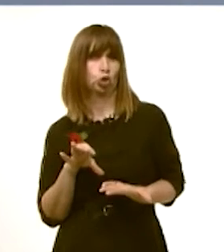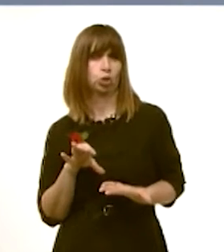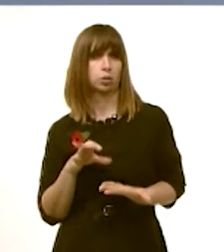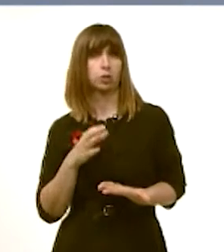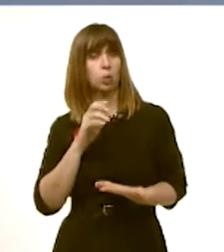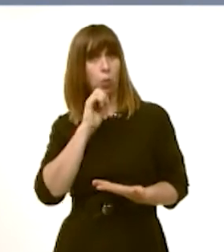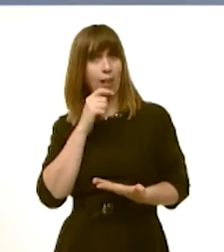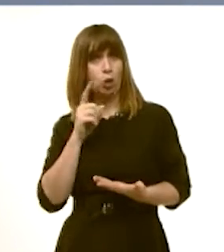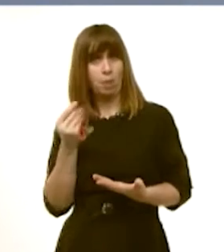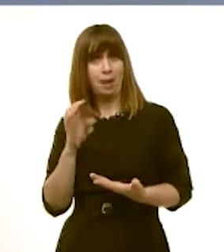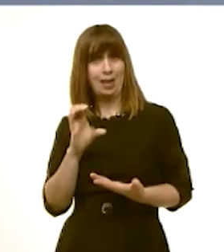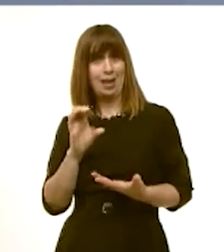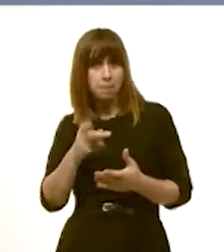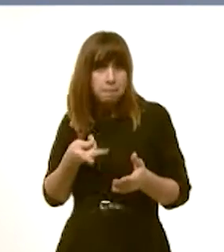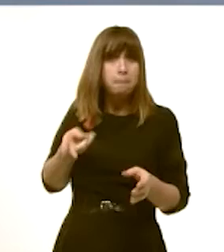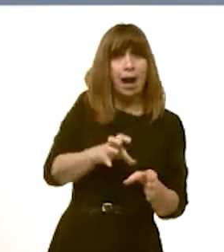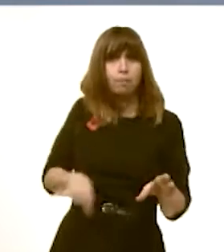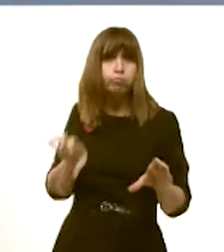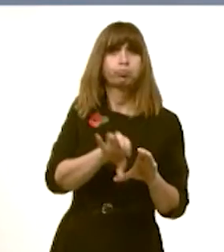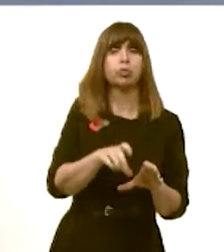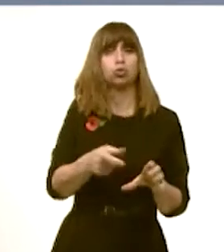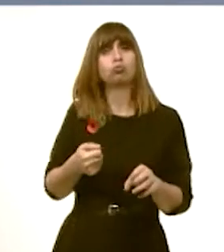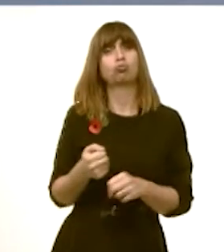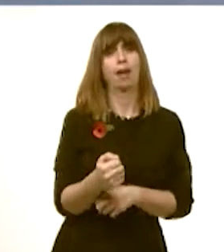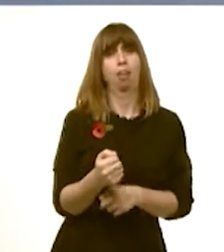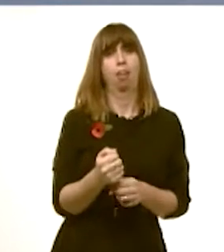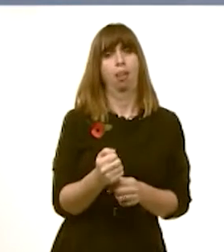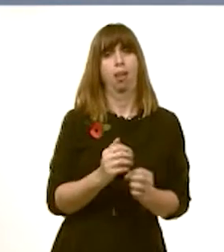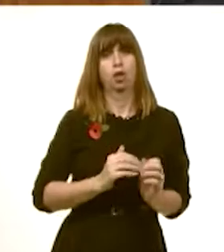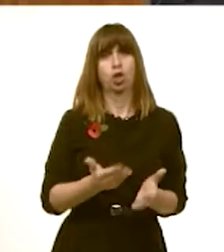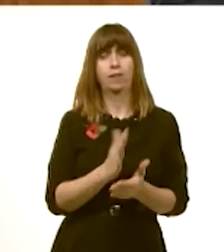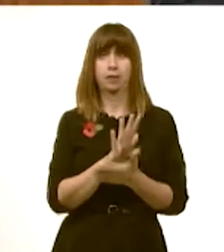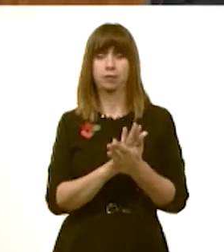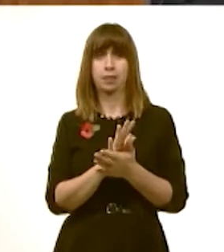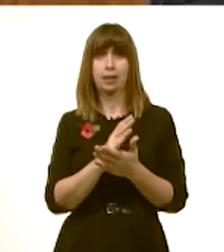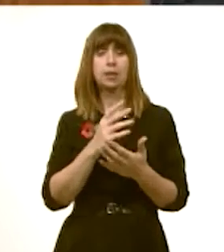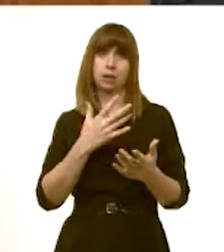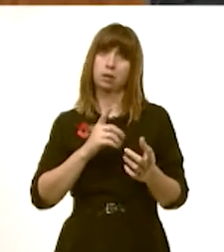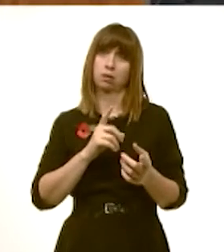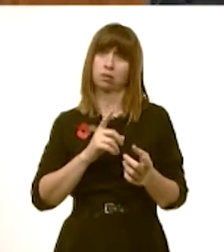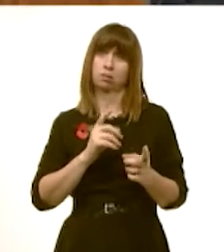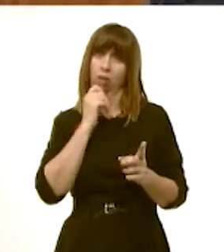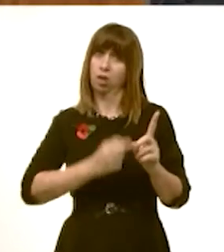be rolling this money back into the rail service in Wales in order to bring about some much needed improvements? Carwyn Jones: No.